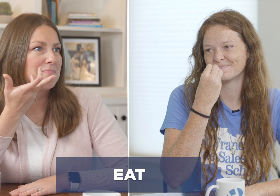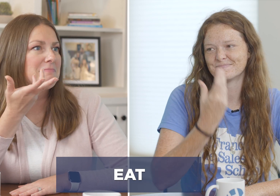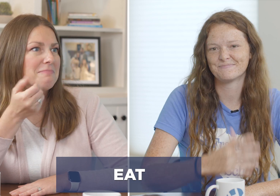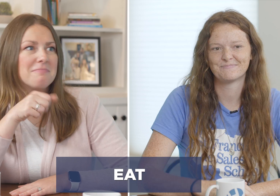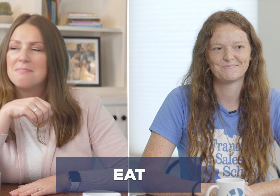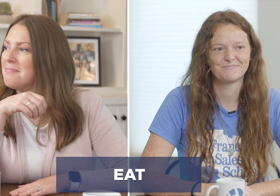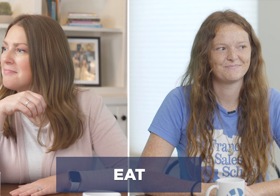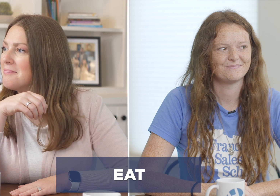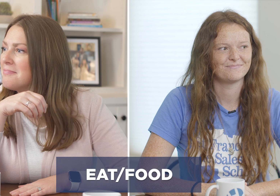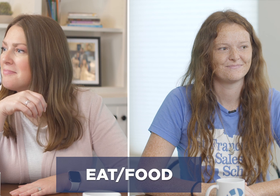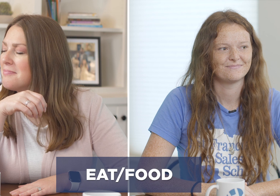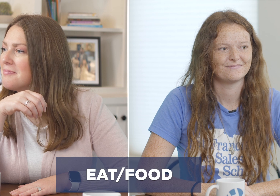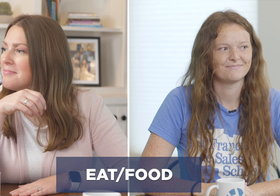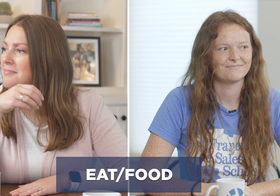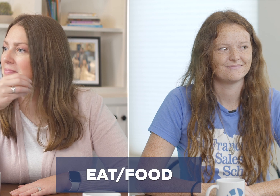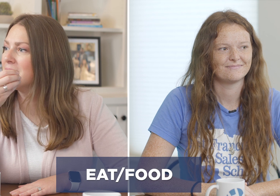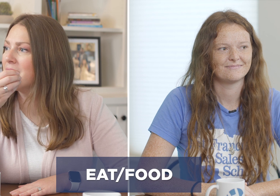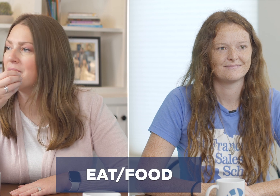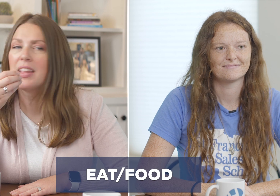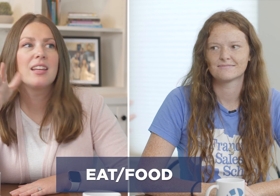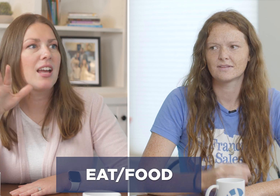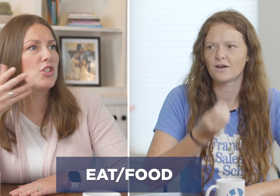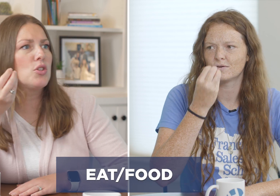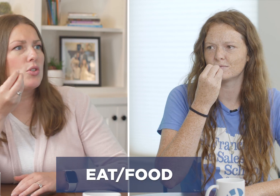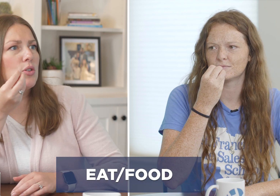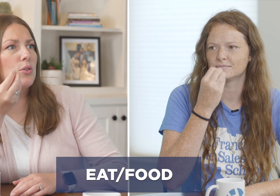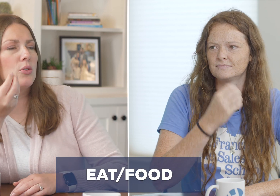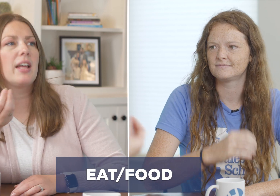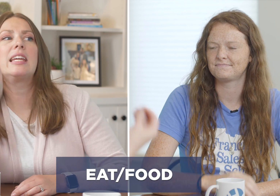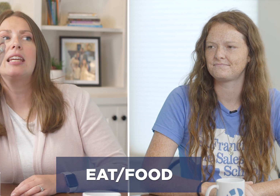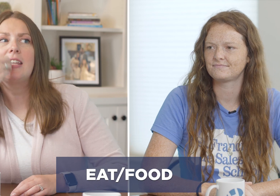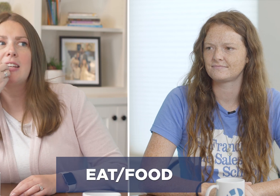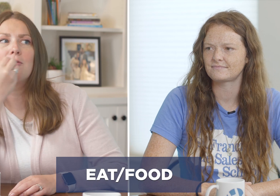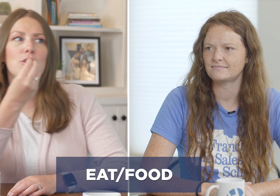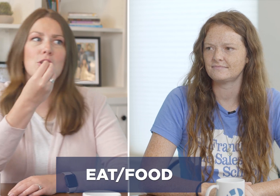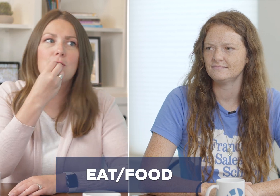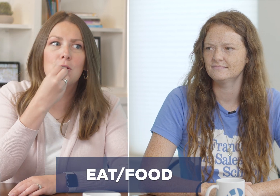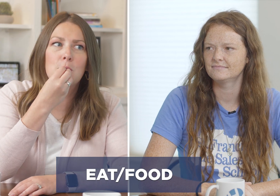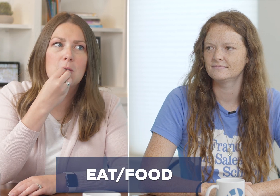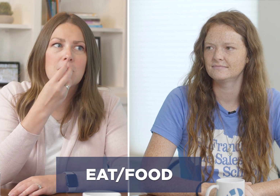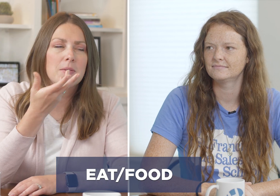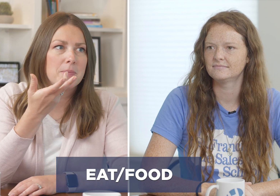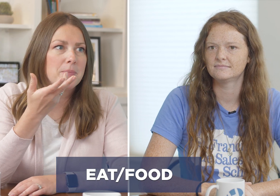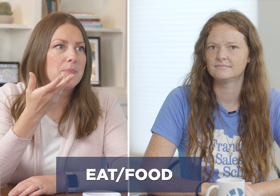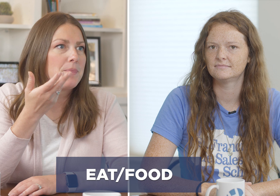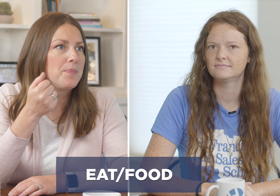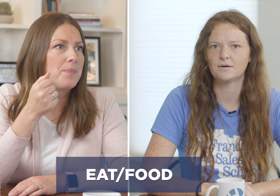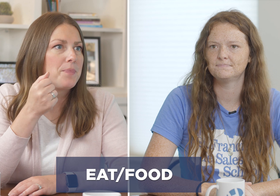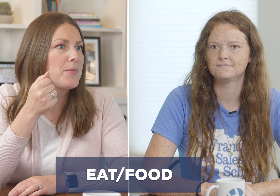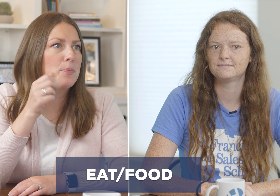or food like are there noun/verb pairs. Do you do like eat versus food? No, no.